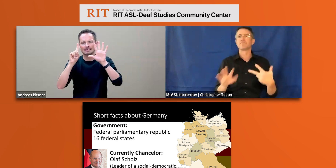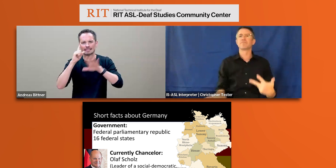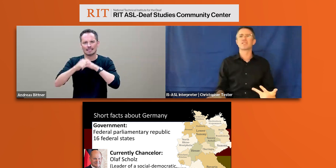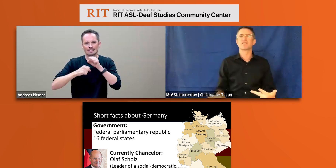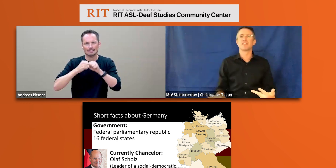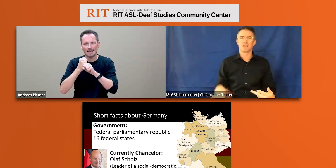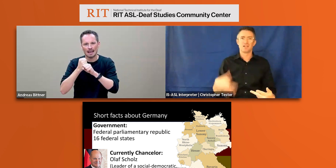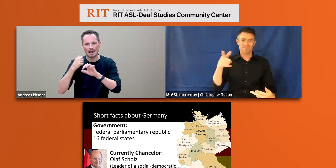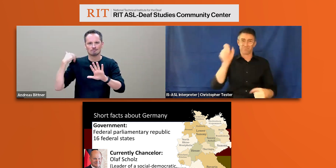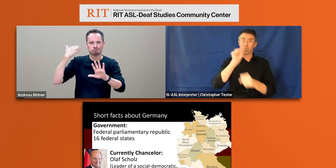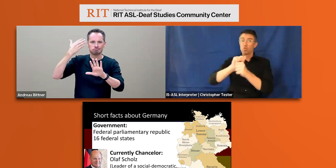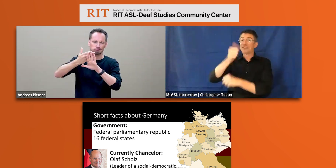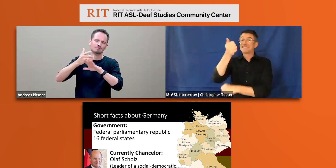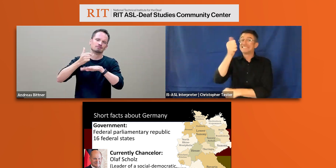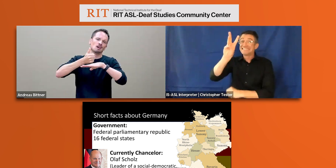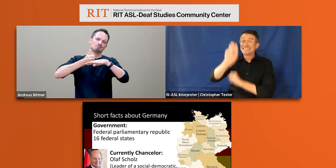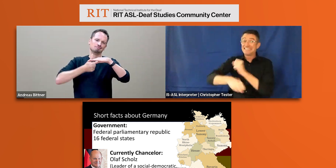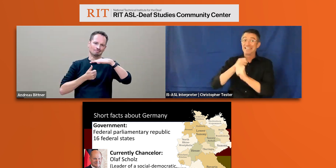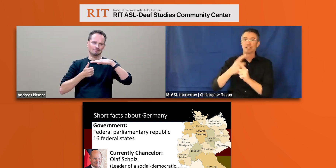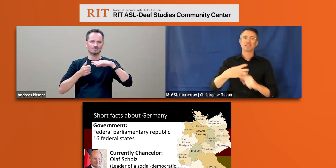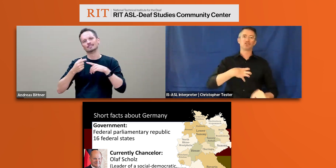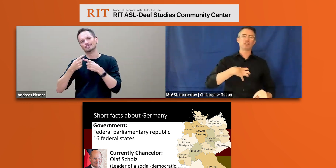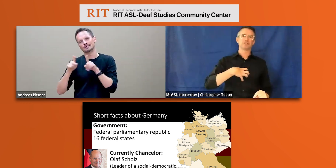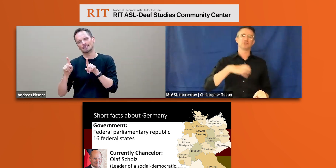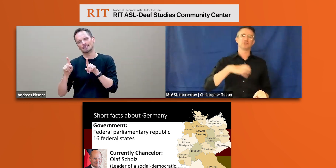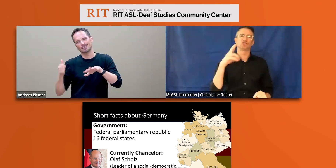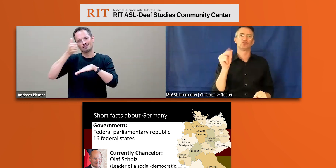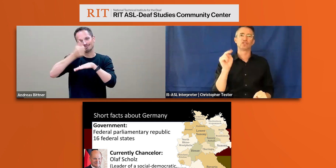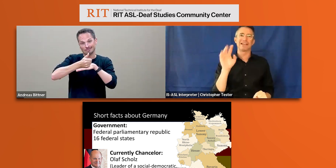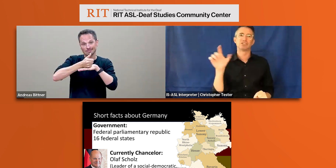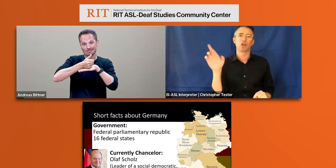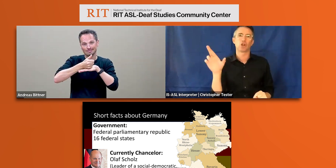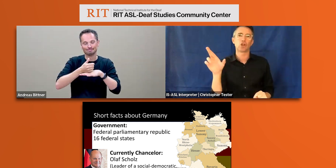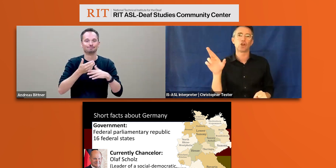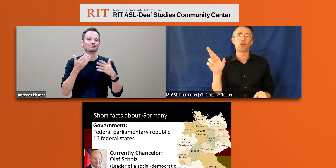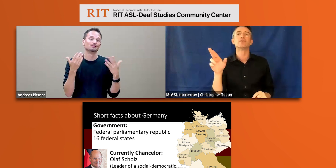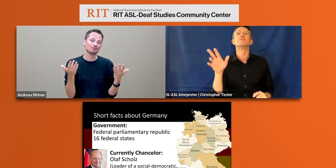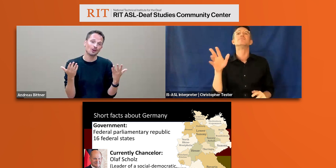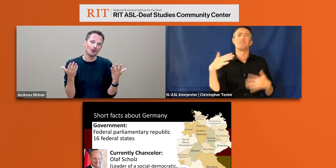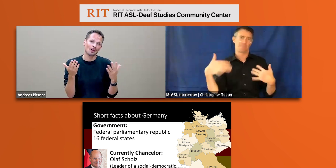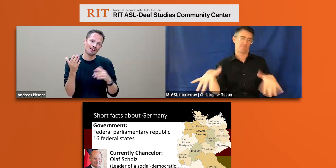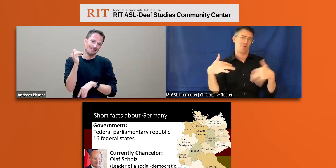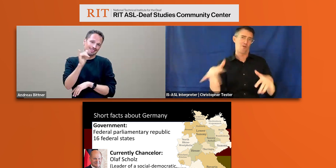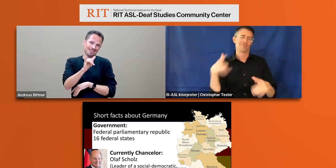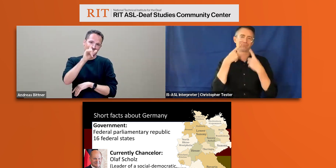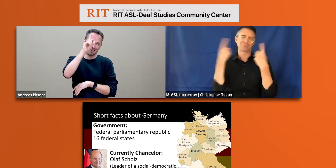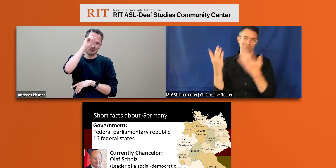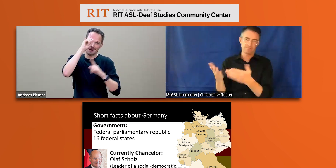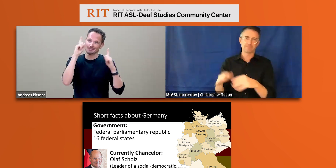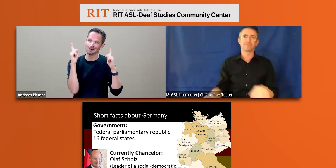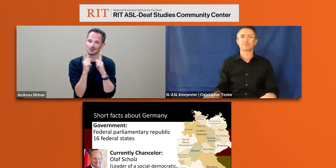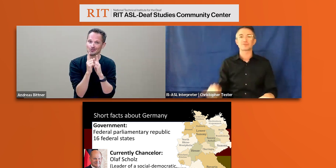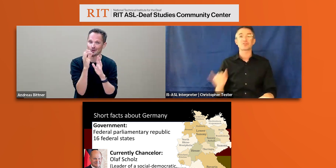She had a variety of signs, sign names. She was Chancellor for 16 years.